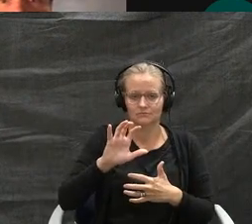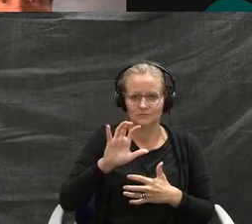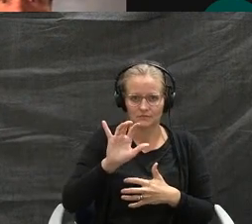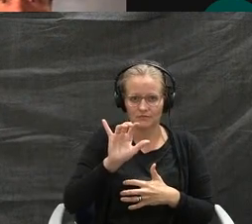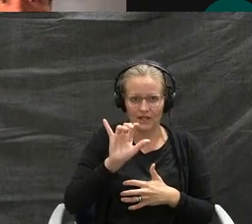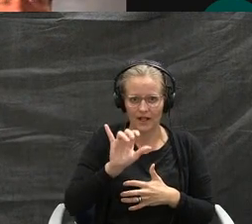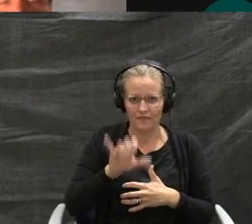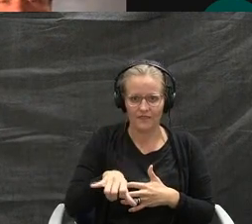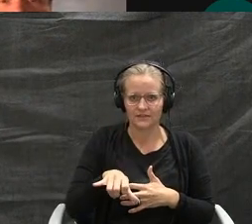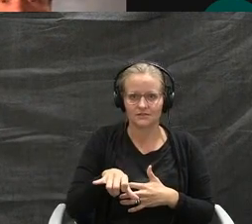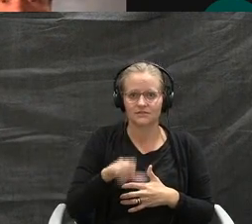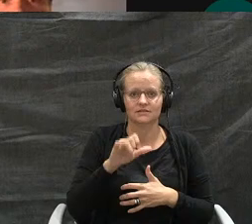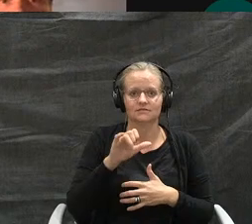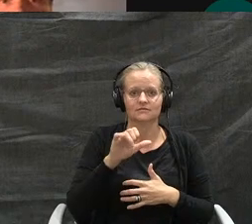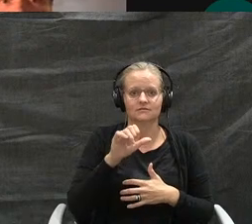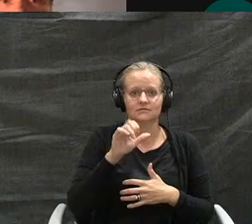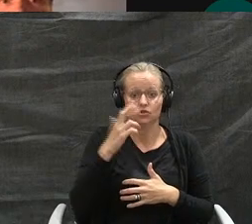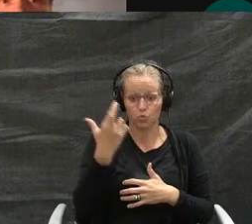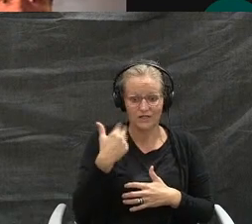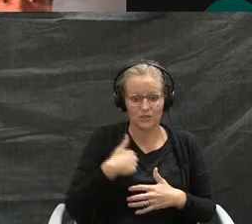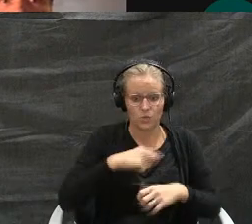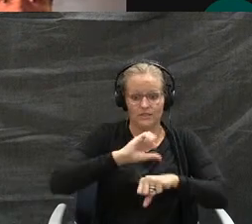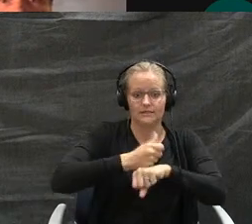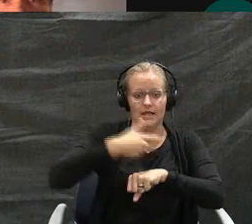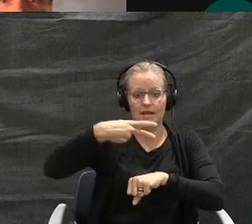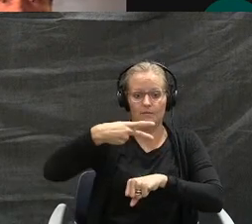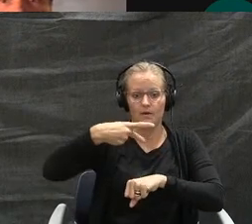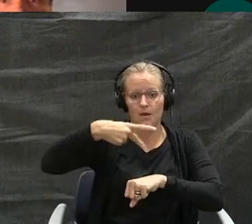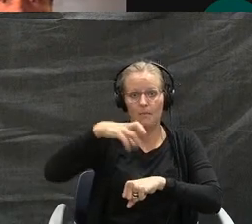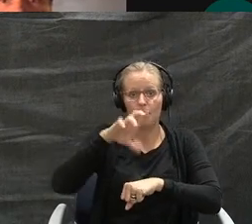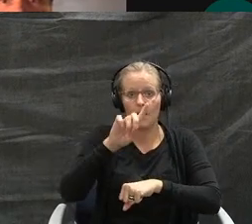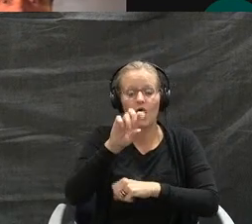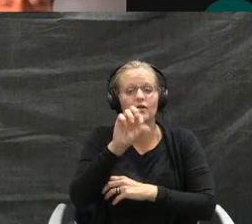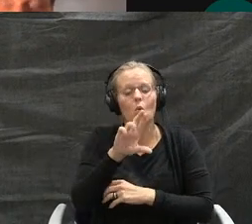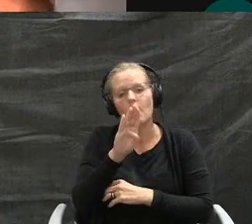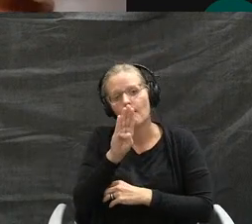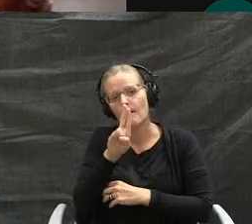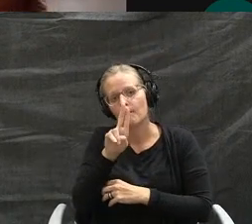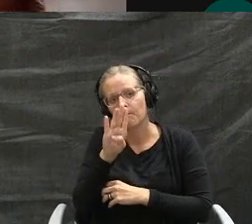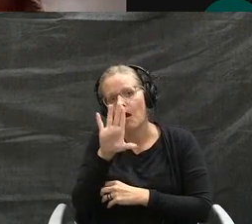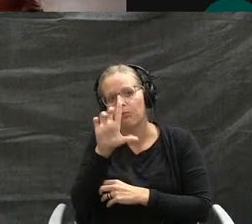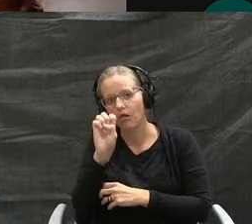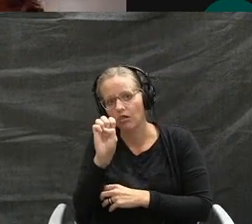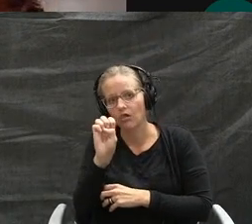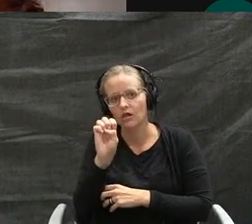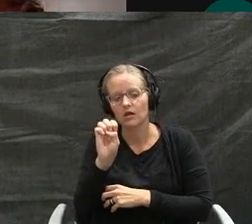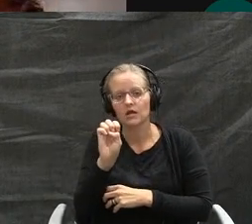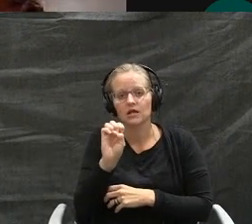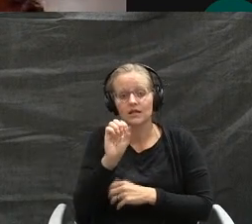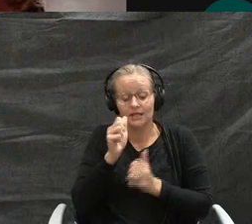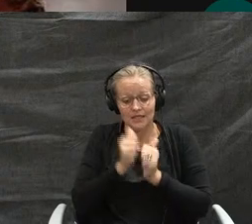bubble. So they'll be tide to that group, and then they'll socially distance in the cafeteria. And as I said